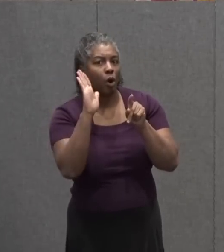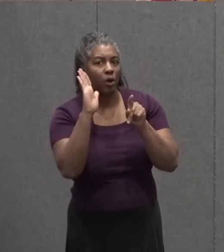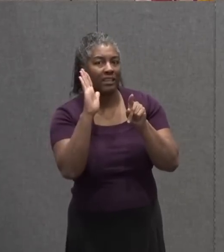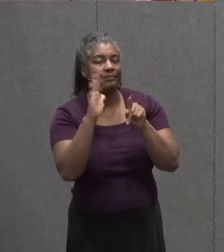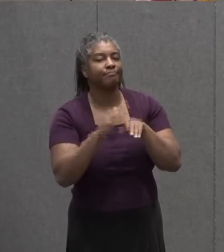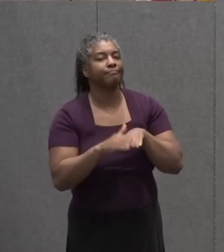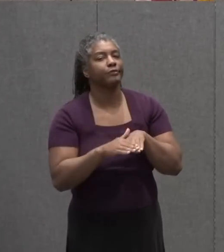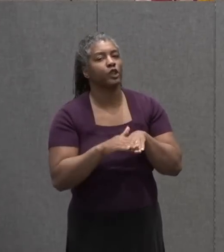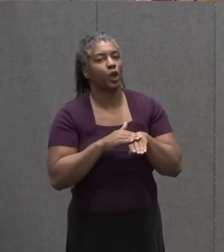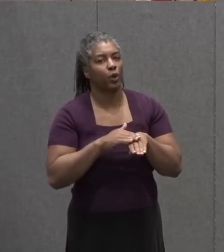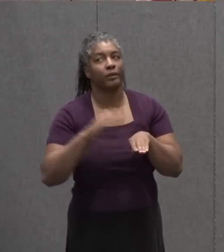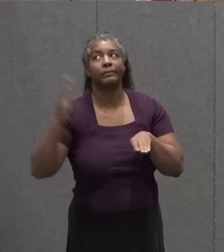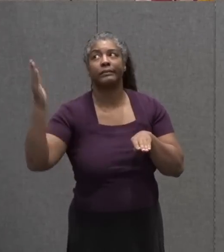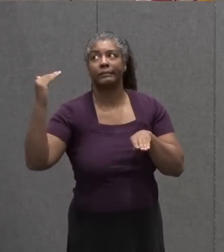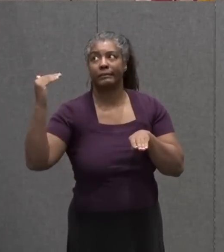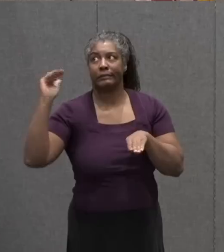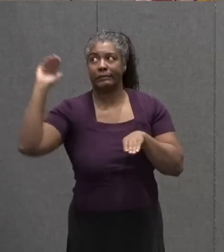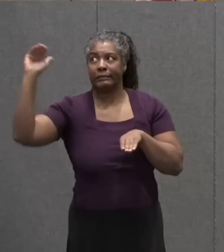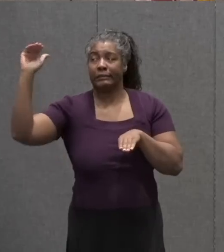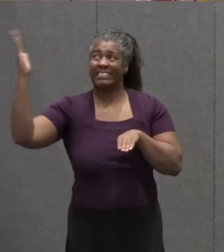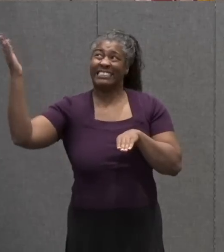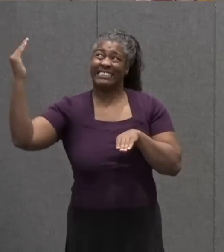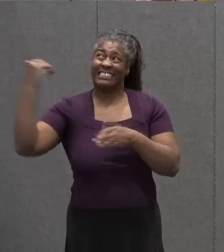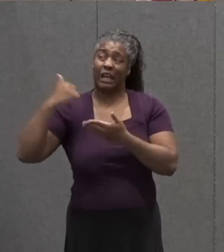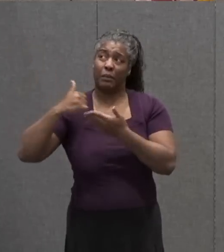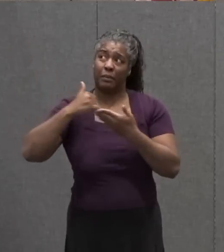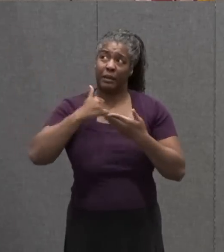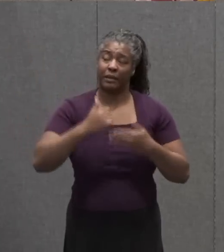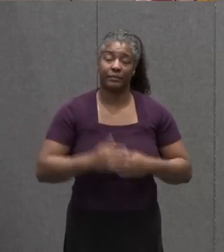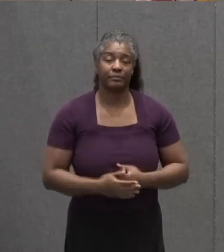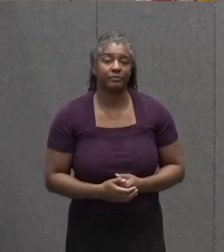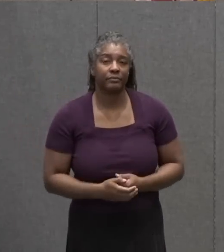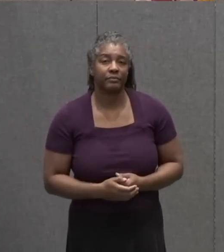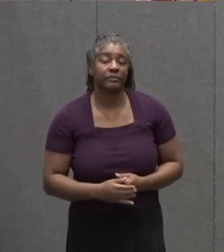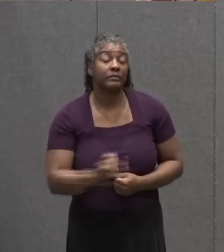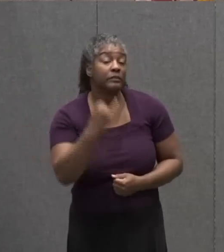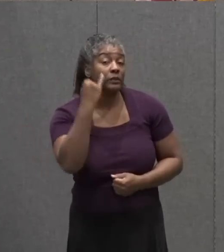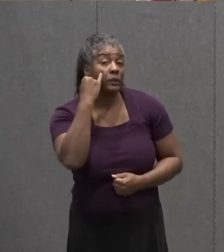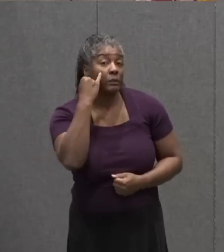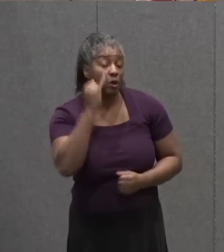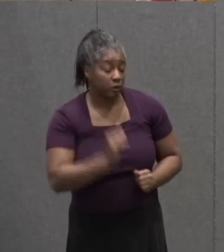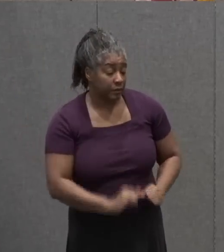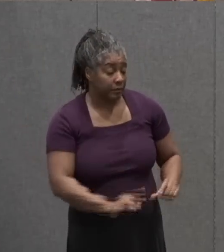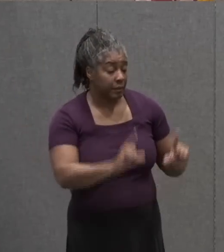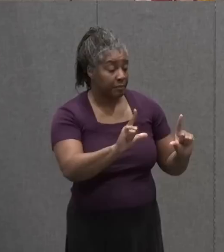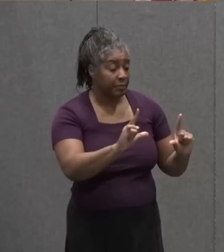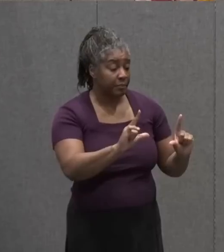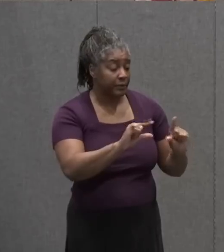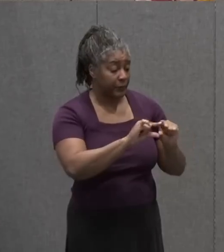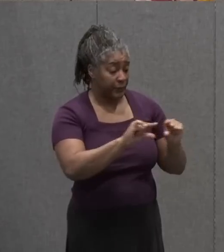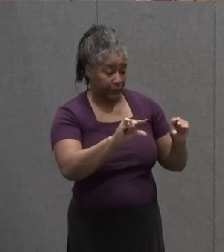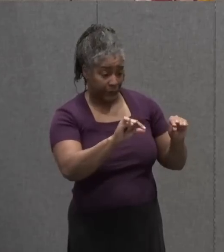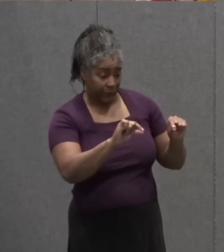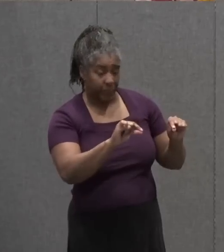You're on a game site when a screen pops up and asks you for your email address. What should you do?